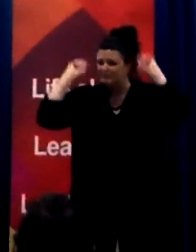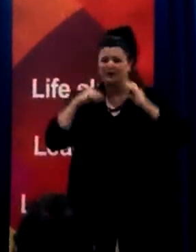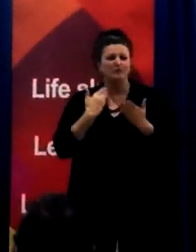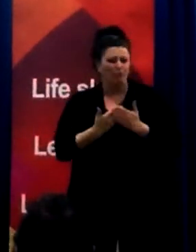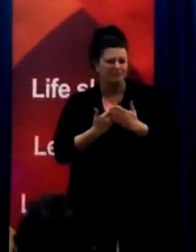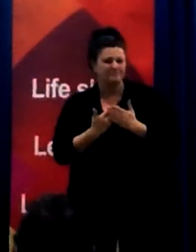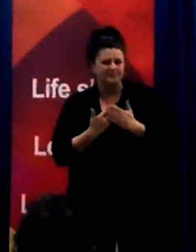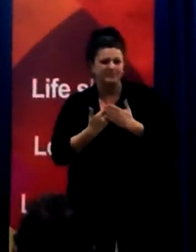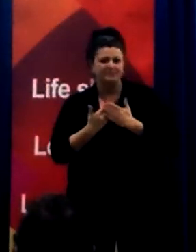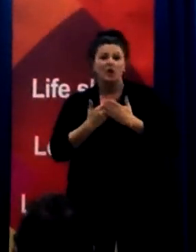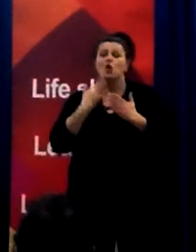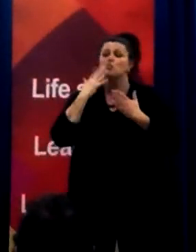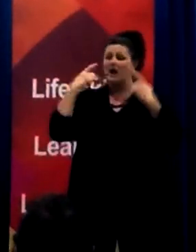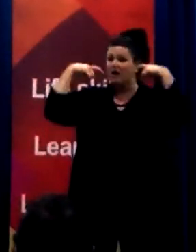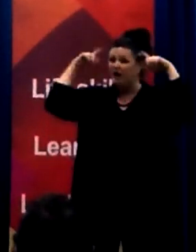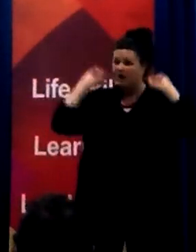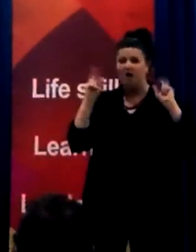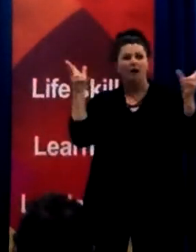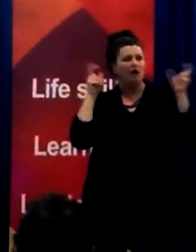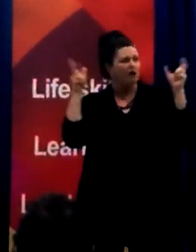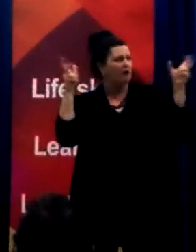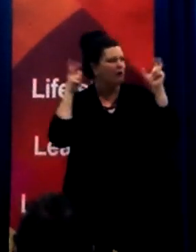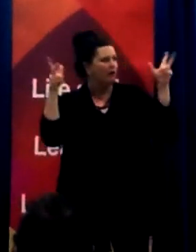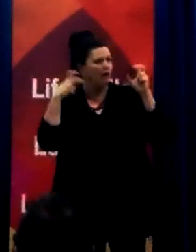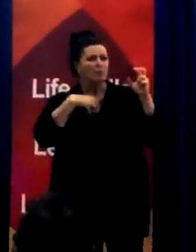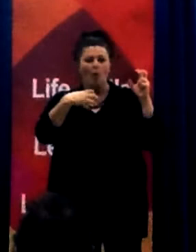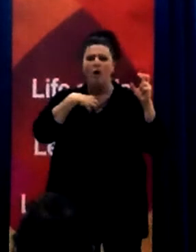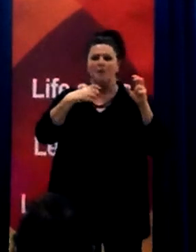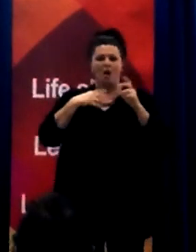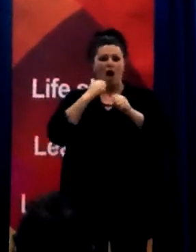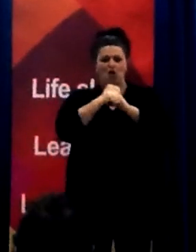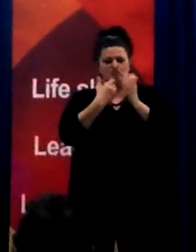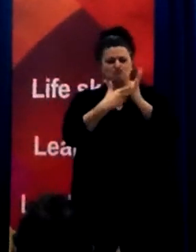Since I have been able to hear better in school, my grades have jumped from Es to Cs in one